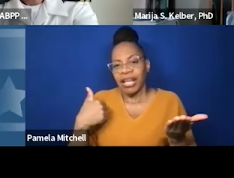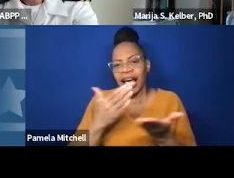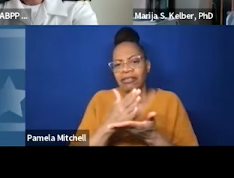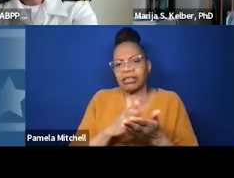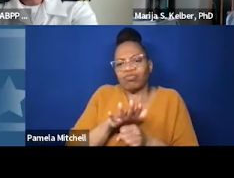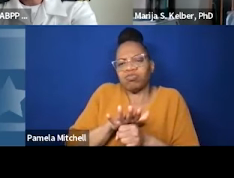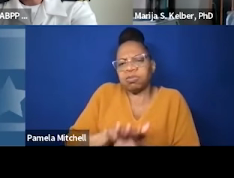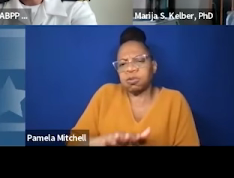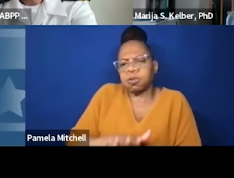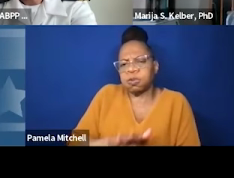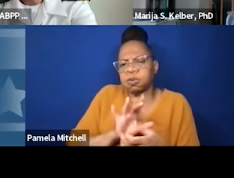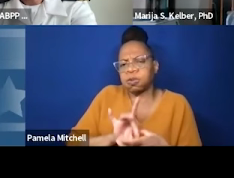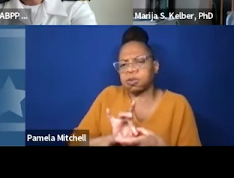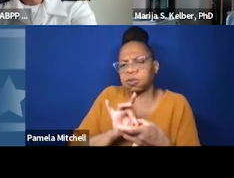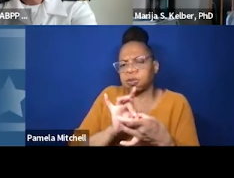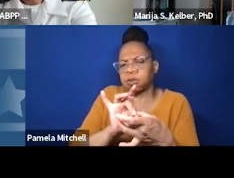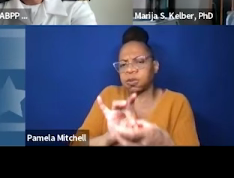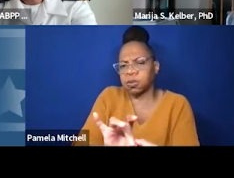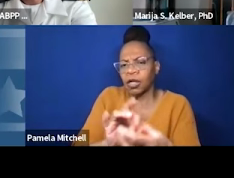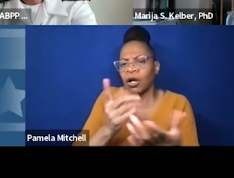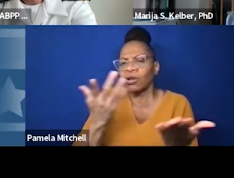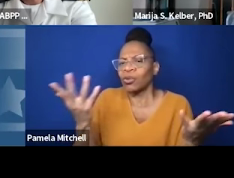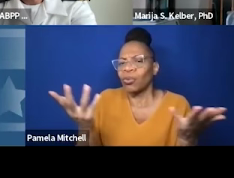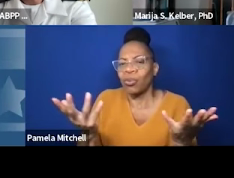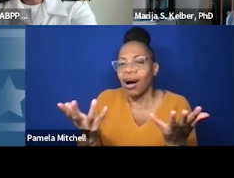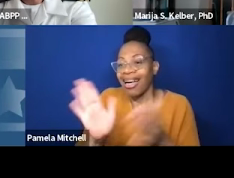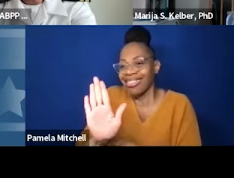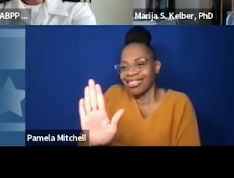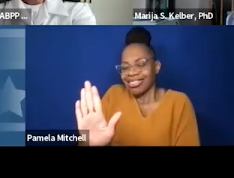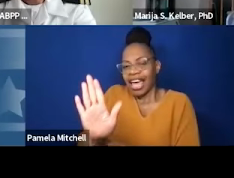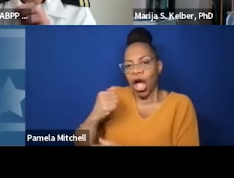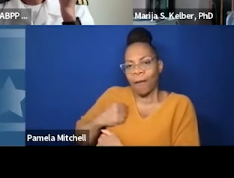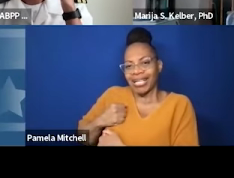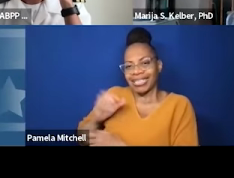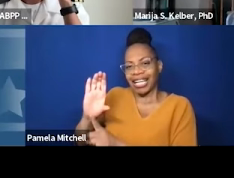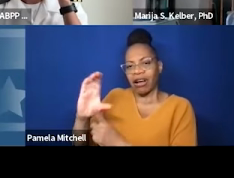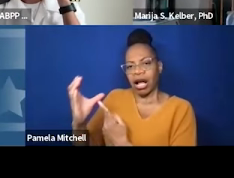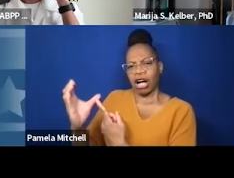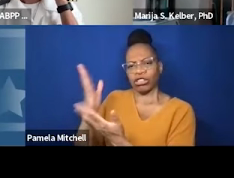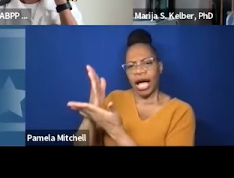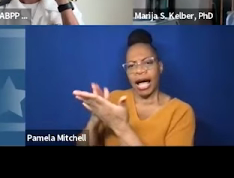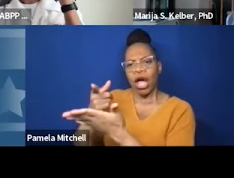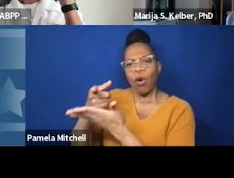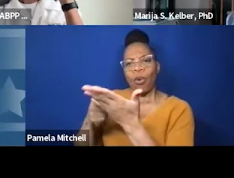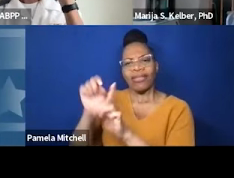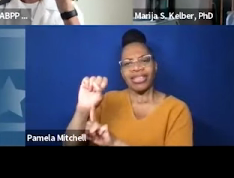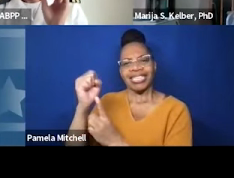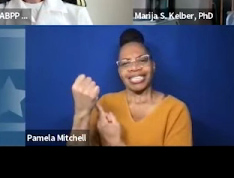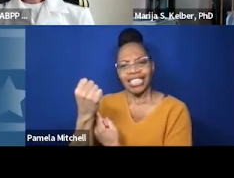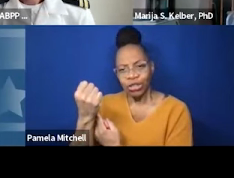related to their military culture aspects and then what the situation find themselves in.